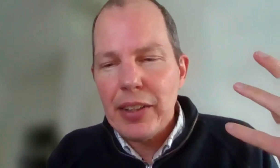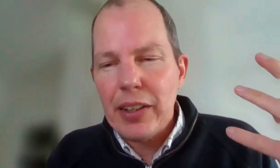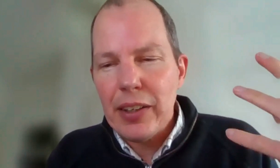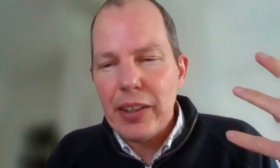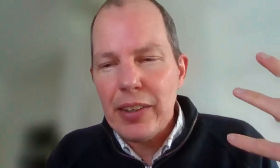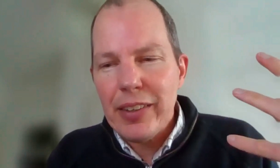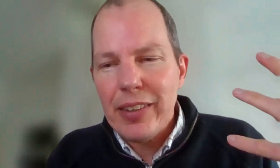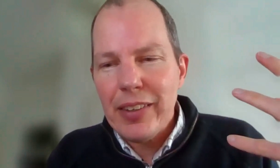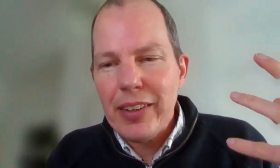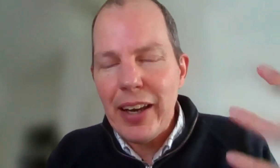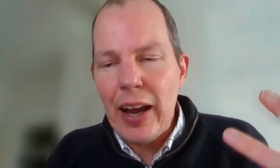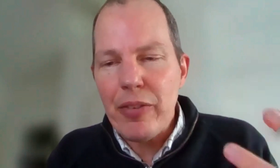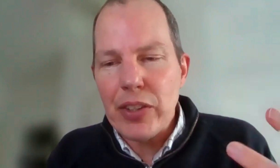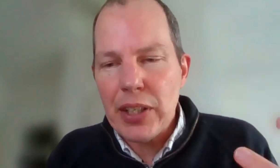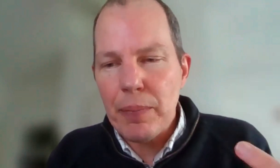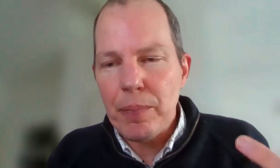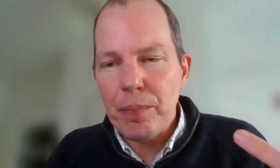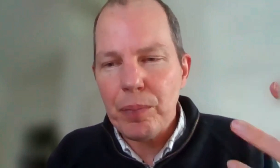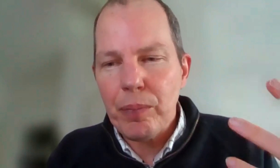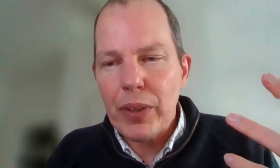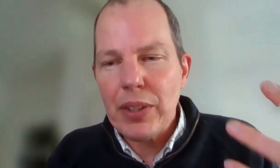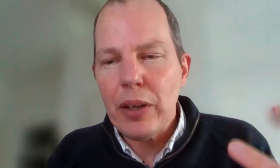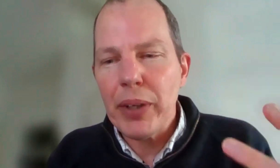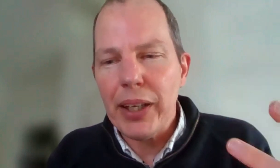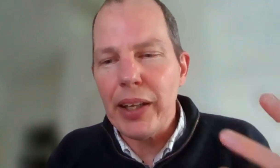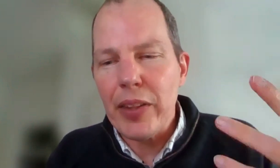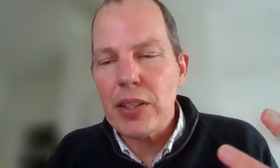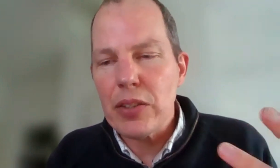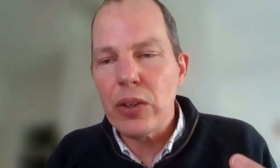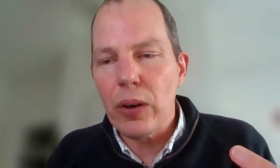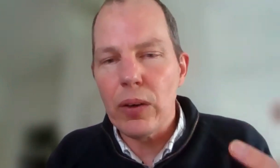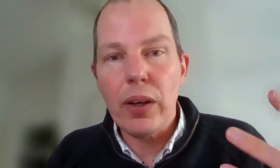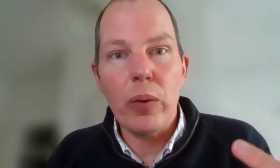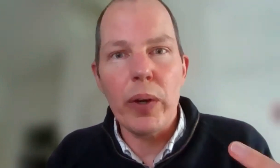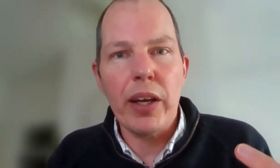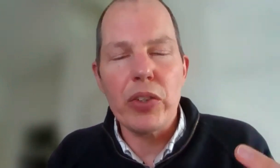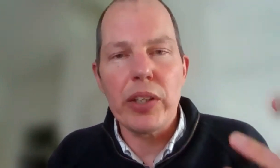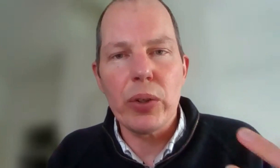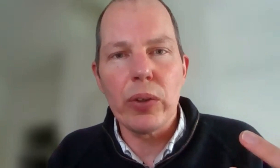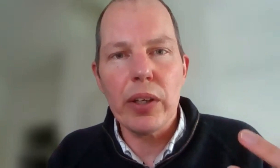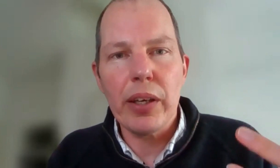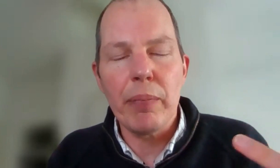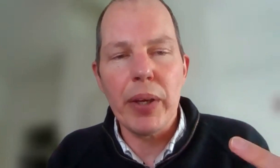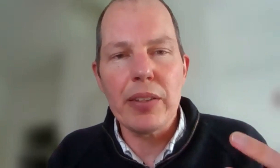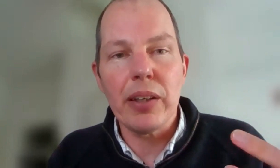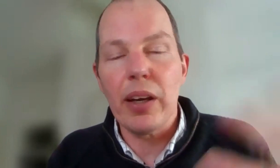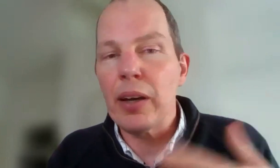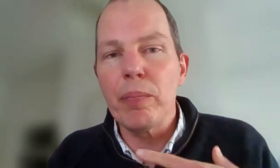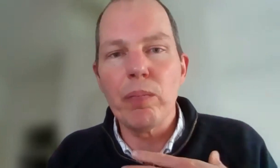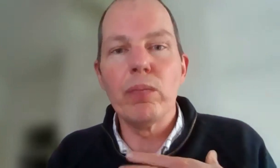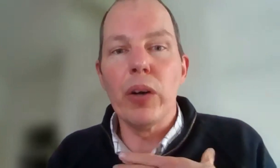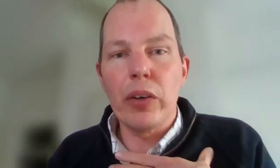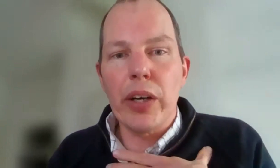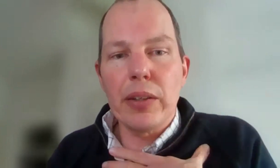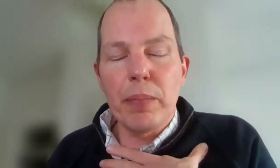to have the team tell me clearly this is not how we naturally talk in BSL. I'm not a great